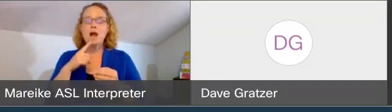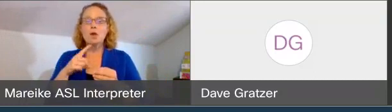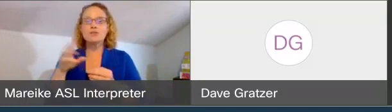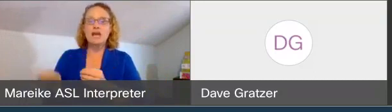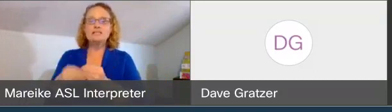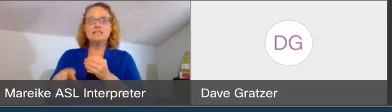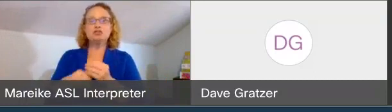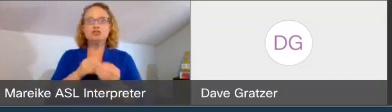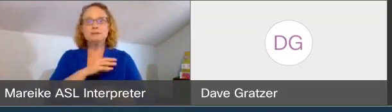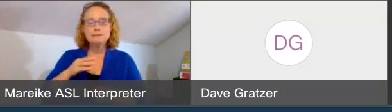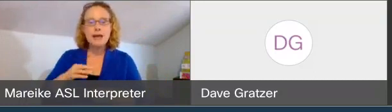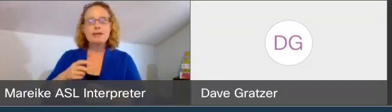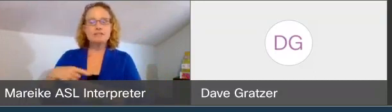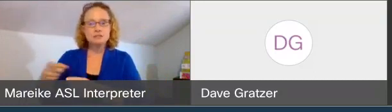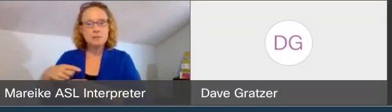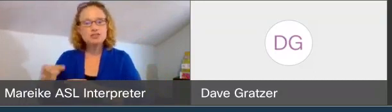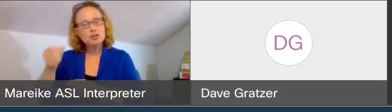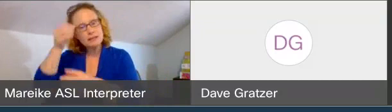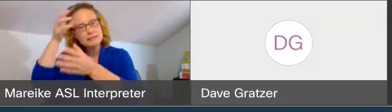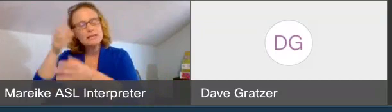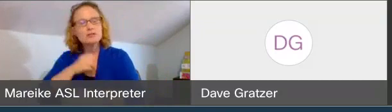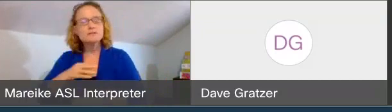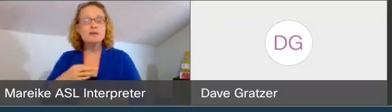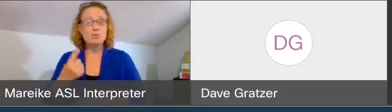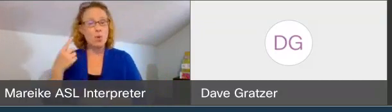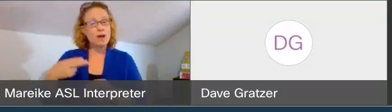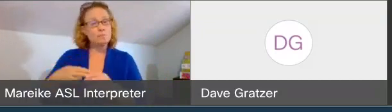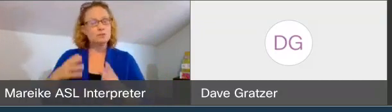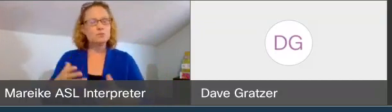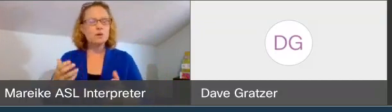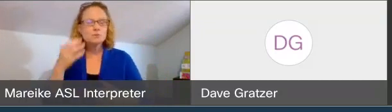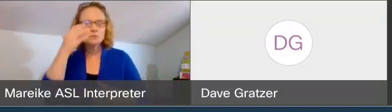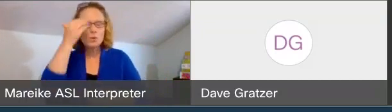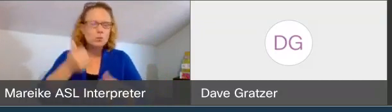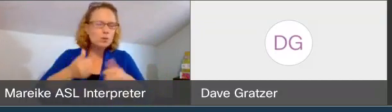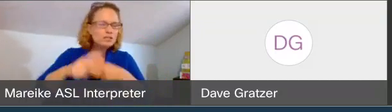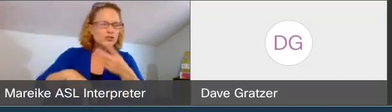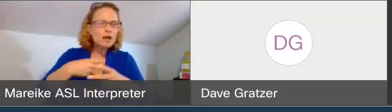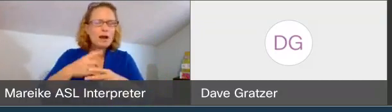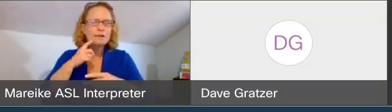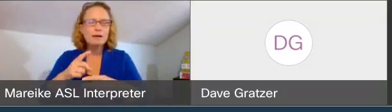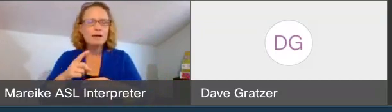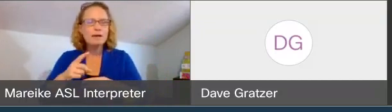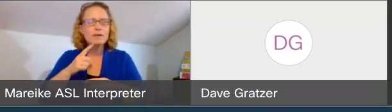staff, one of our participants was interested to know what type of discipline is used for criminal